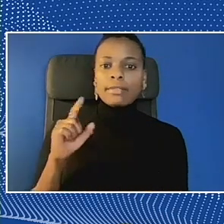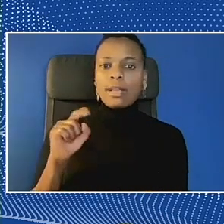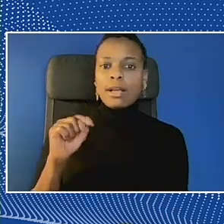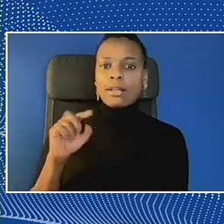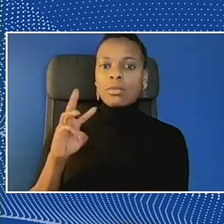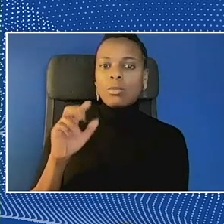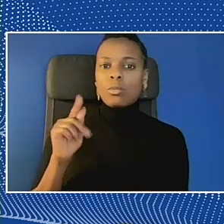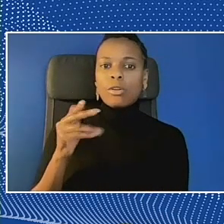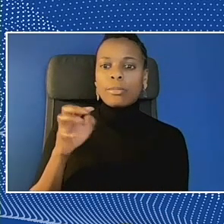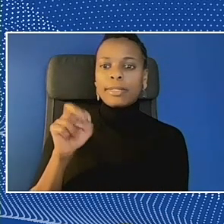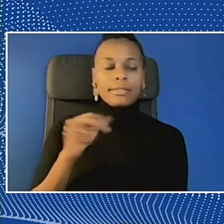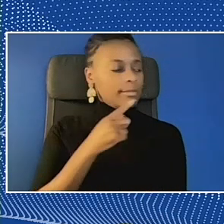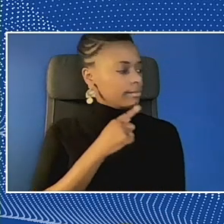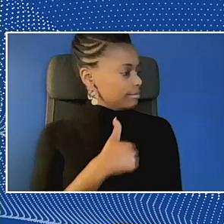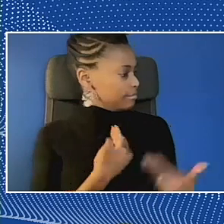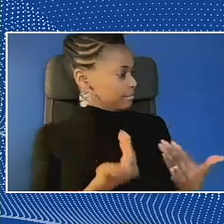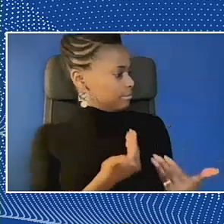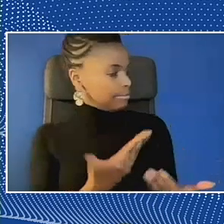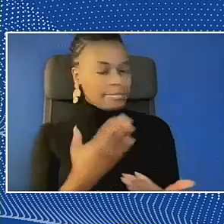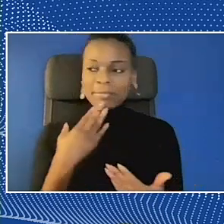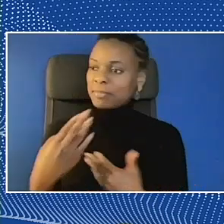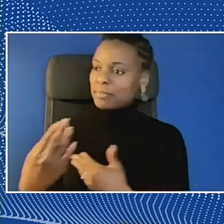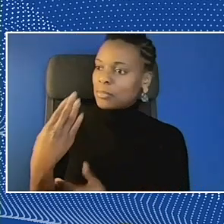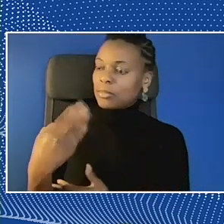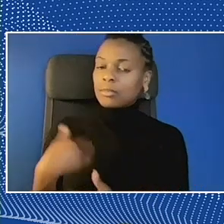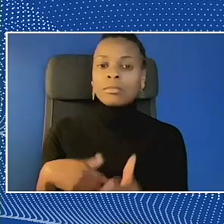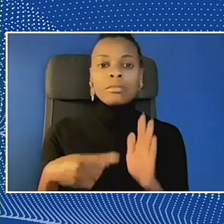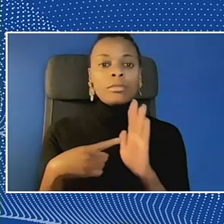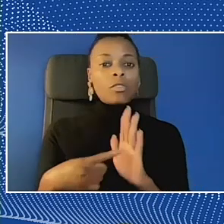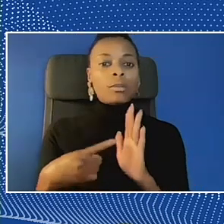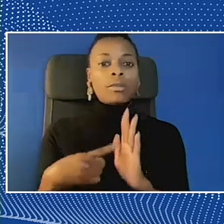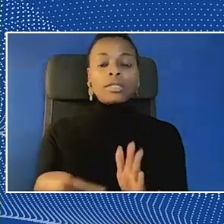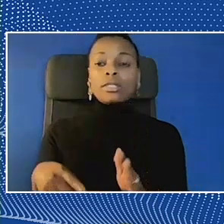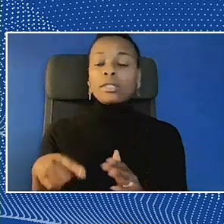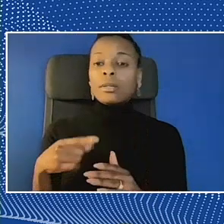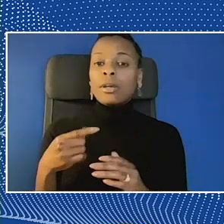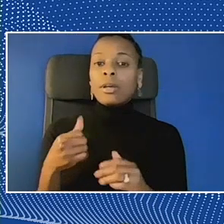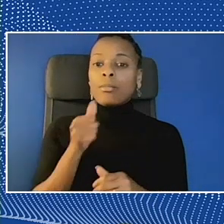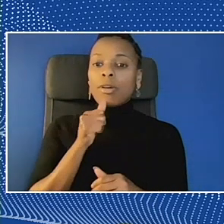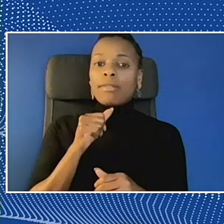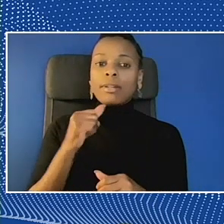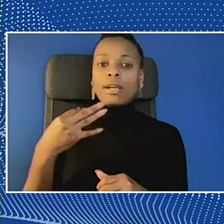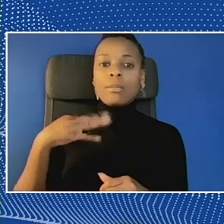Morning, Scott. Representing private, nonprofit institutions, we are joined by Angelika Williams.